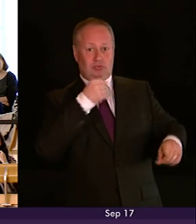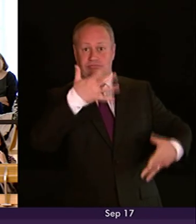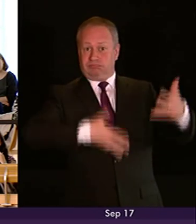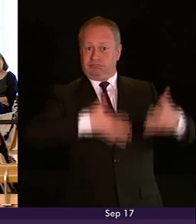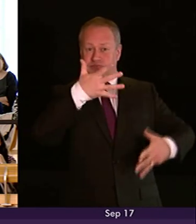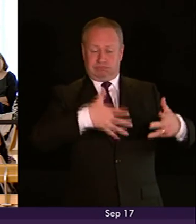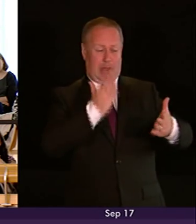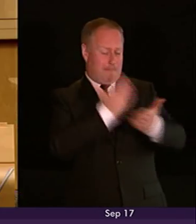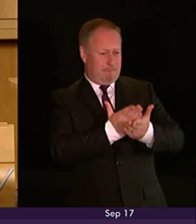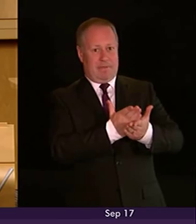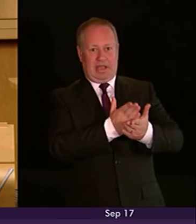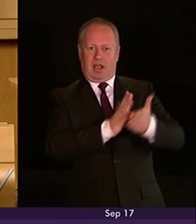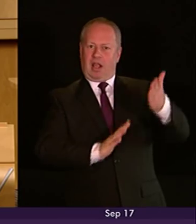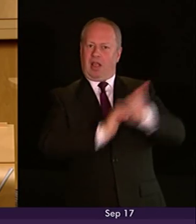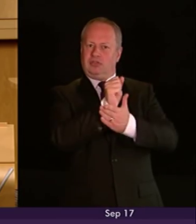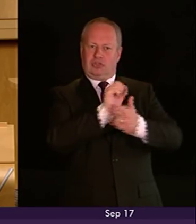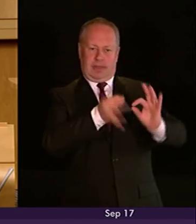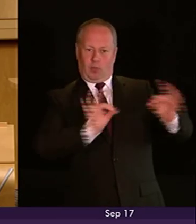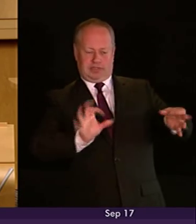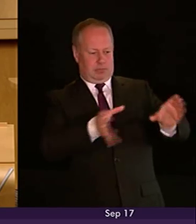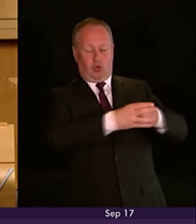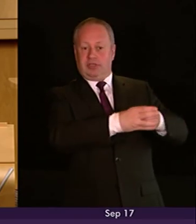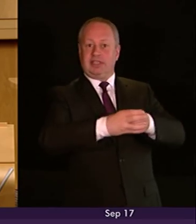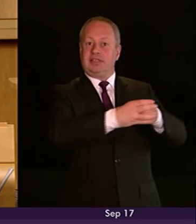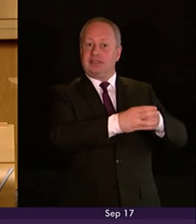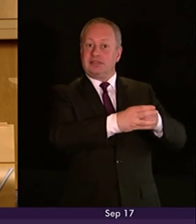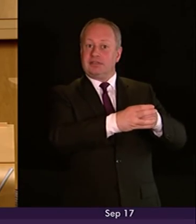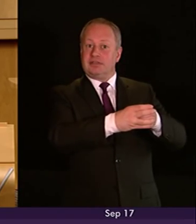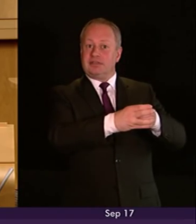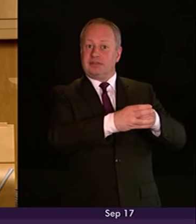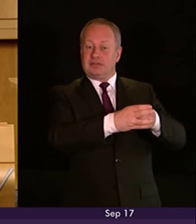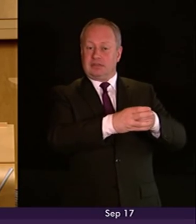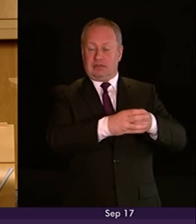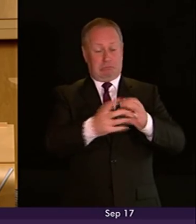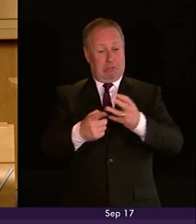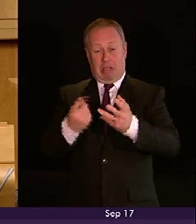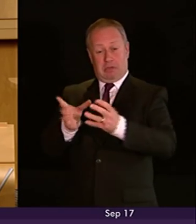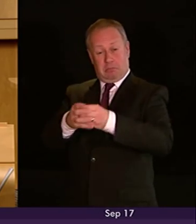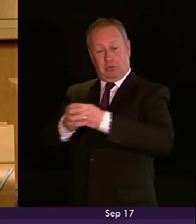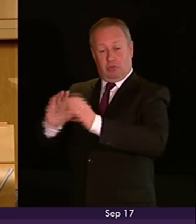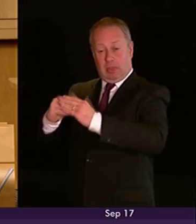cultural and linguistic minority but, unlike people who speak other minority languages,